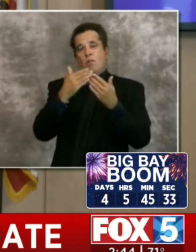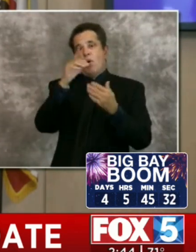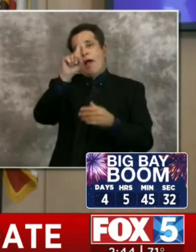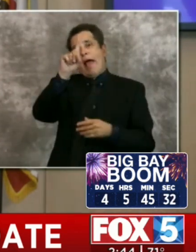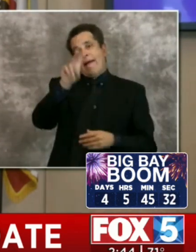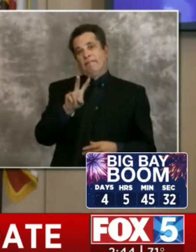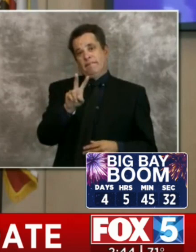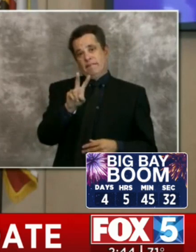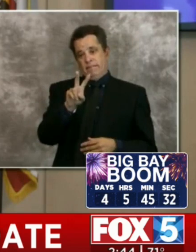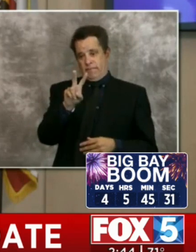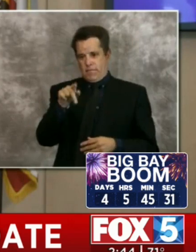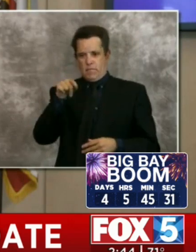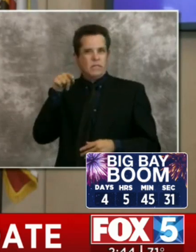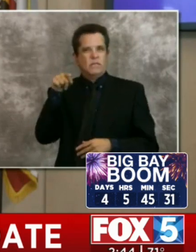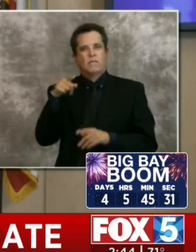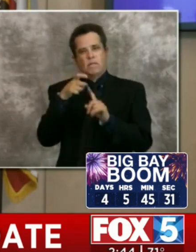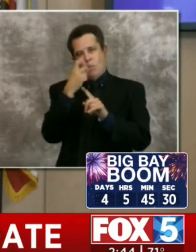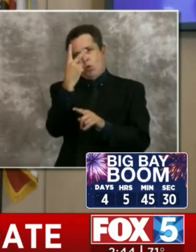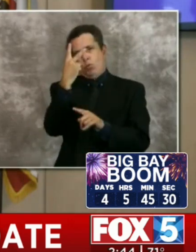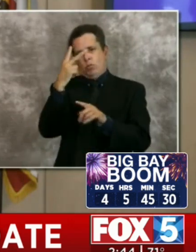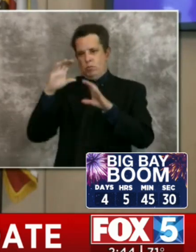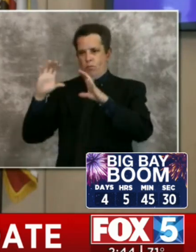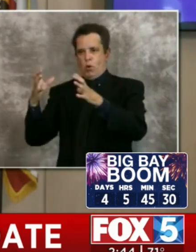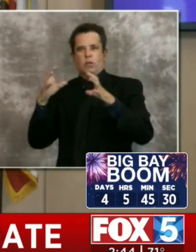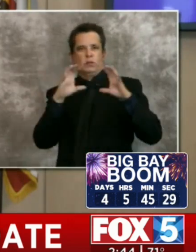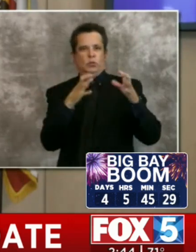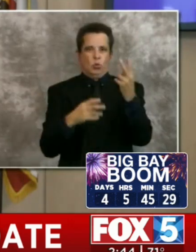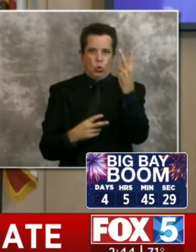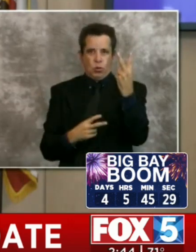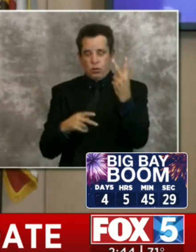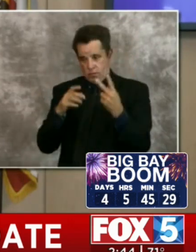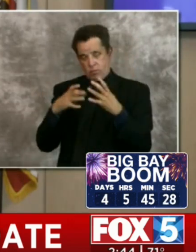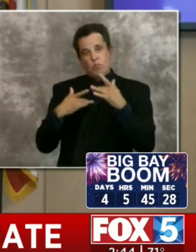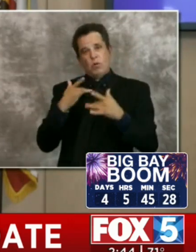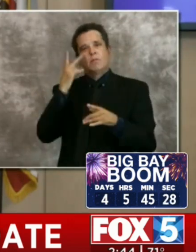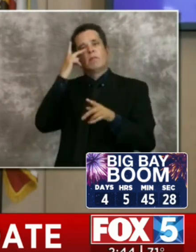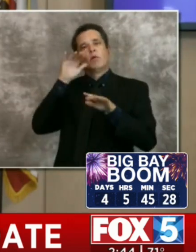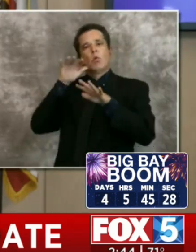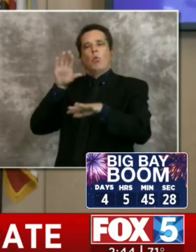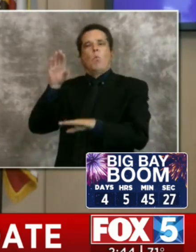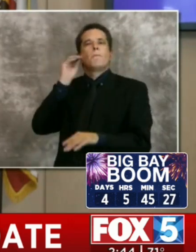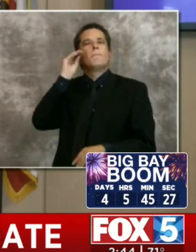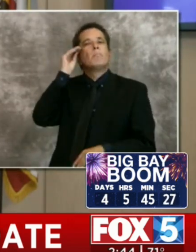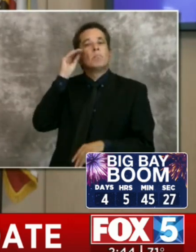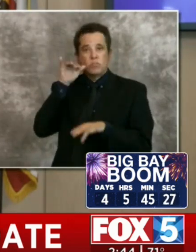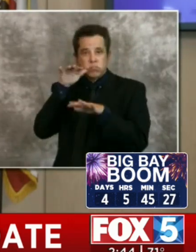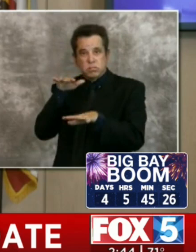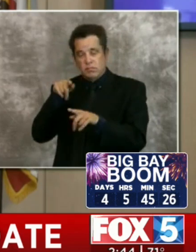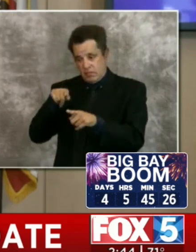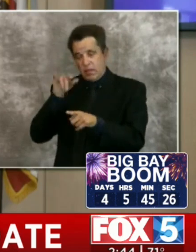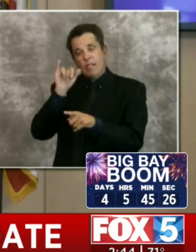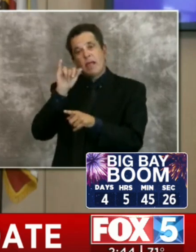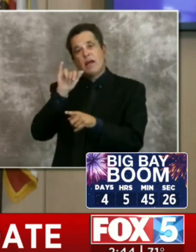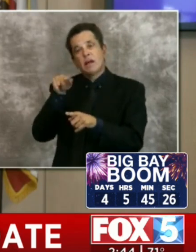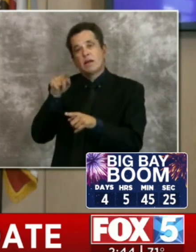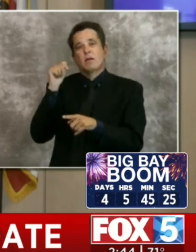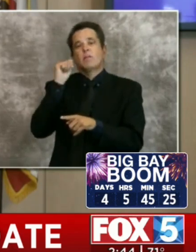A RISE IN CASES AND OUTBREAKS THIS PAST WEEK. WE'VE NOTICE AND ALMOST HALF OF THE OUTBREAKS ARE COMING FROM 2